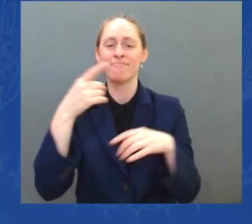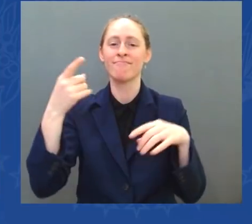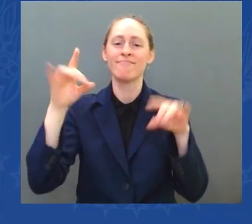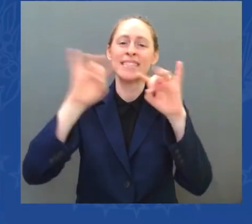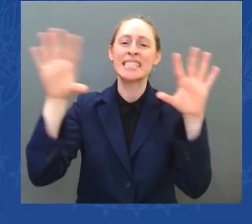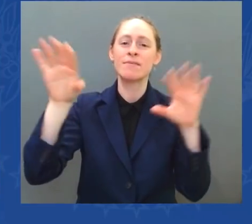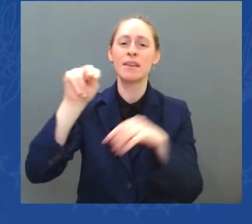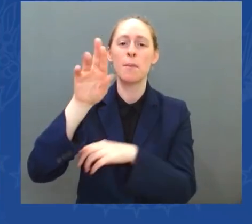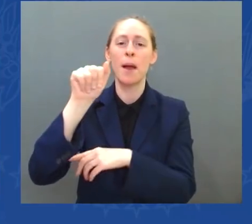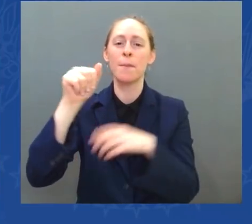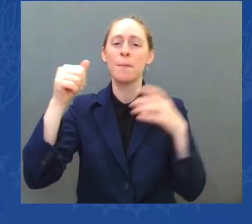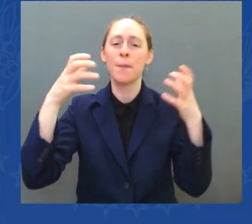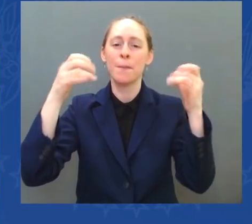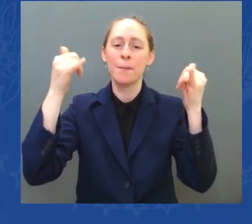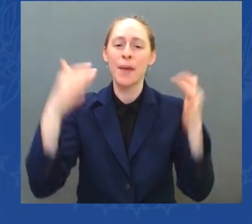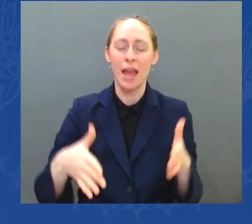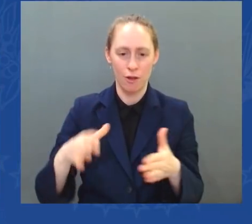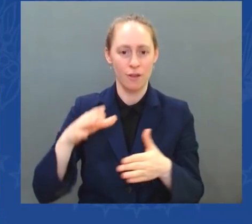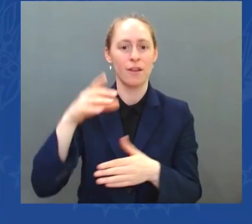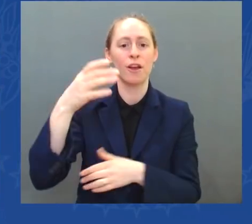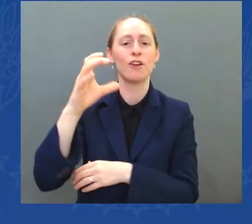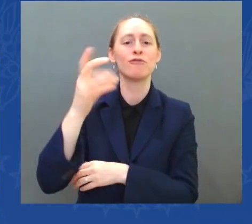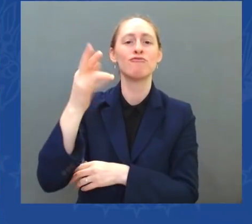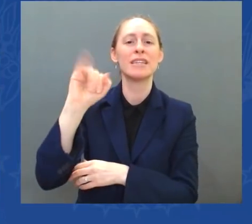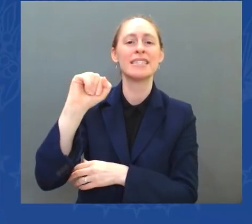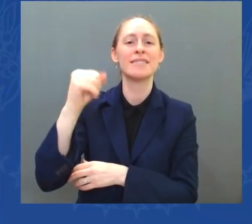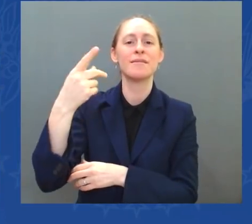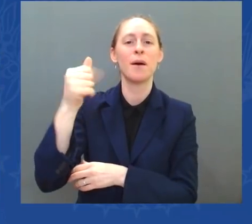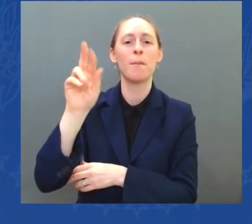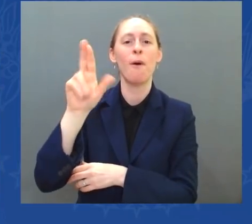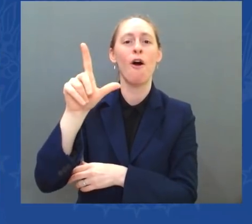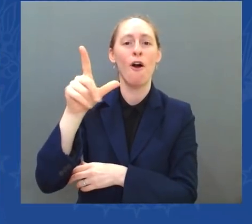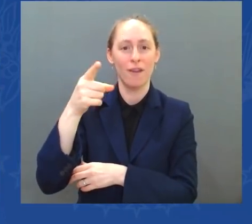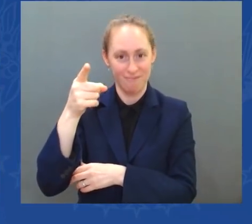By the way, he's a hell of a ballplayer who supports the business course here